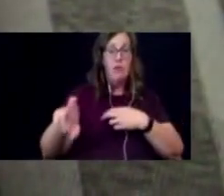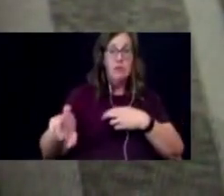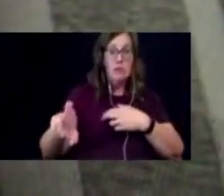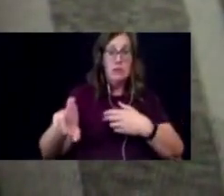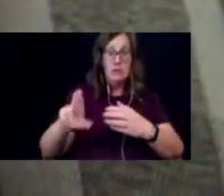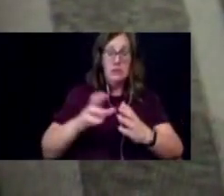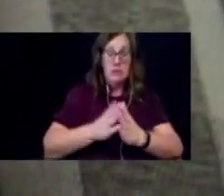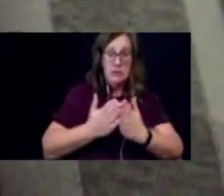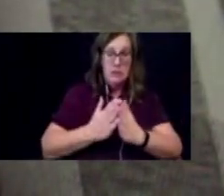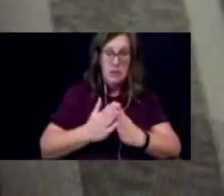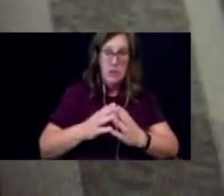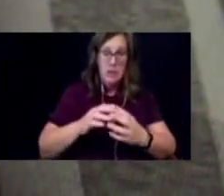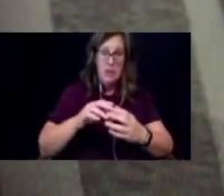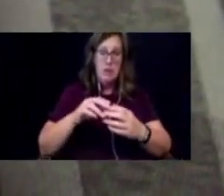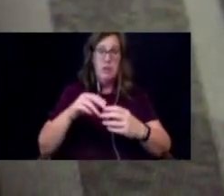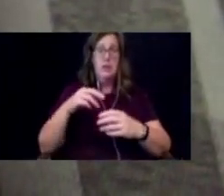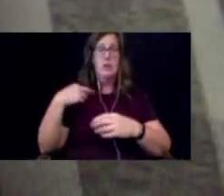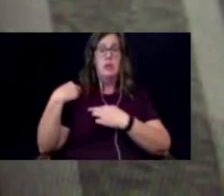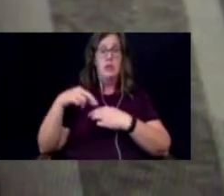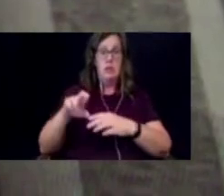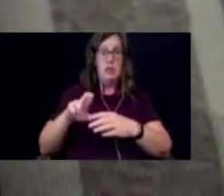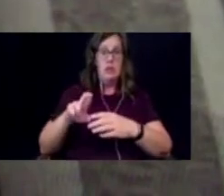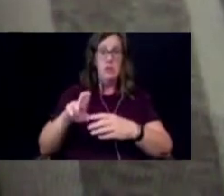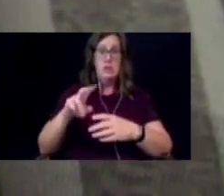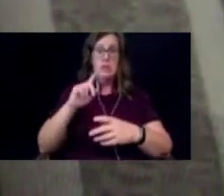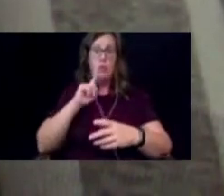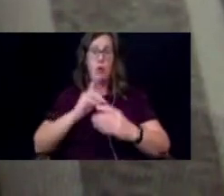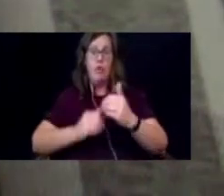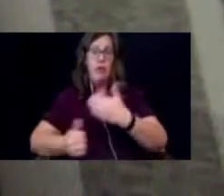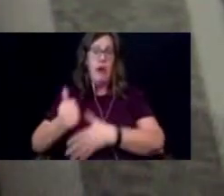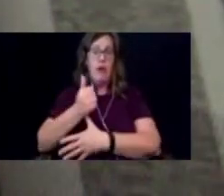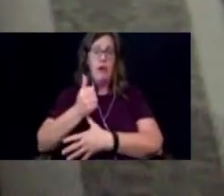their doctrine or their hierarchy might say one thing but that's not authentic that people are